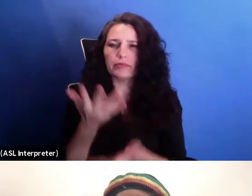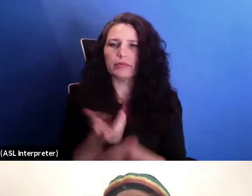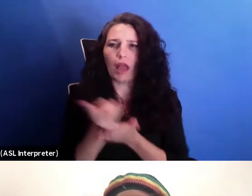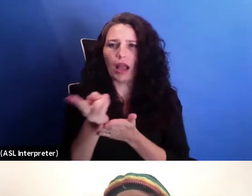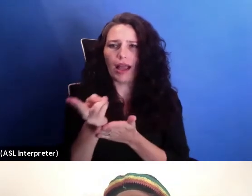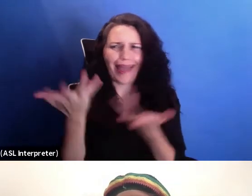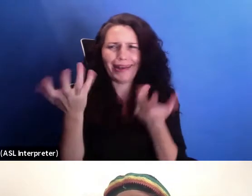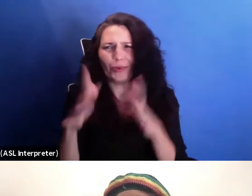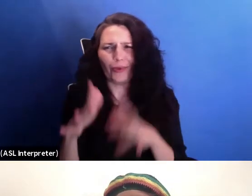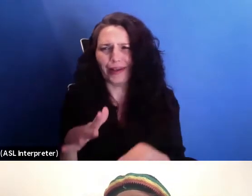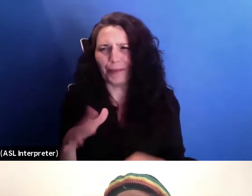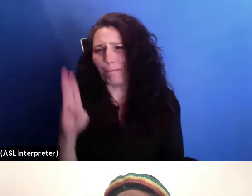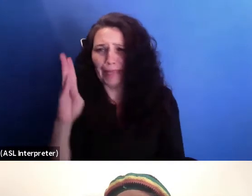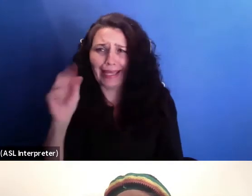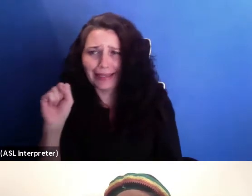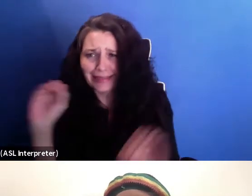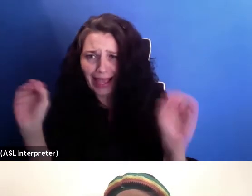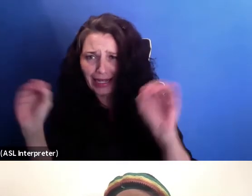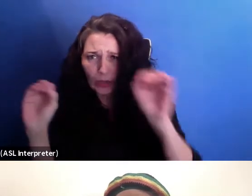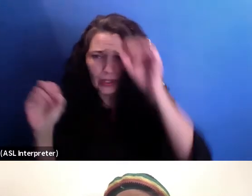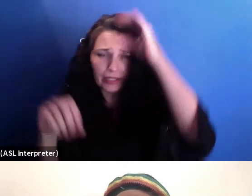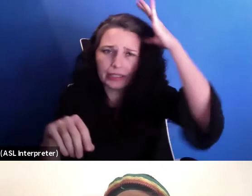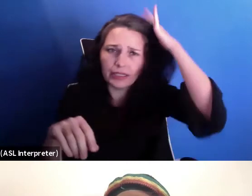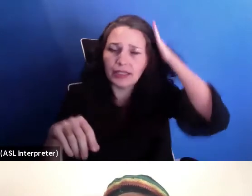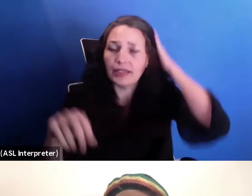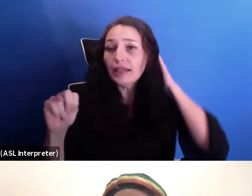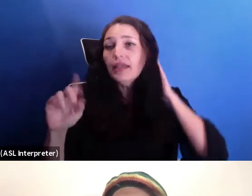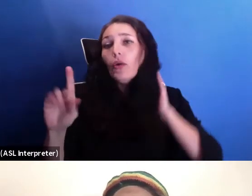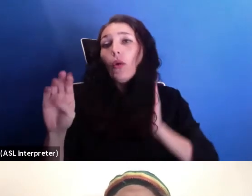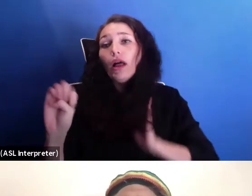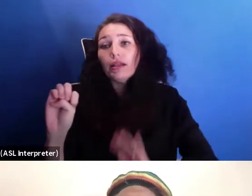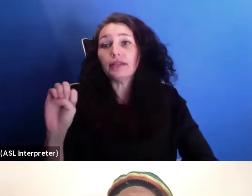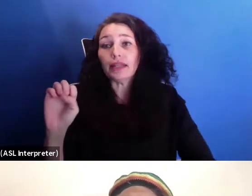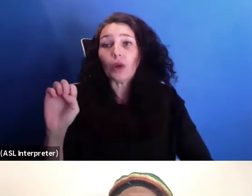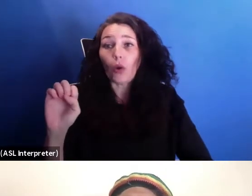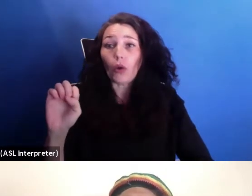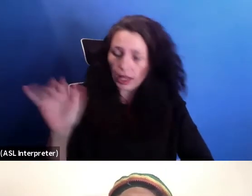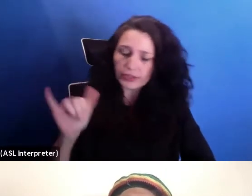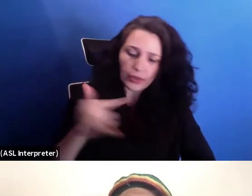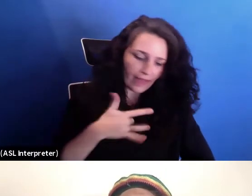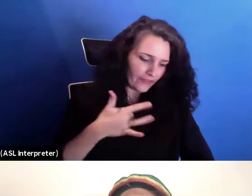And to have that feeling of intimacy, like that this is a community telling a story to each other